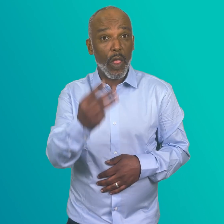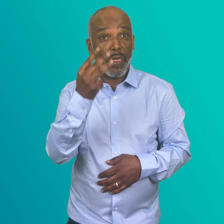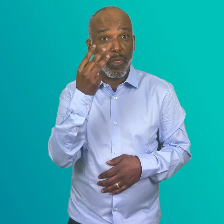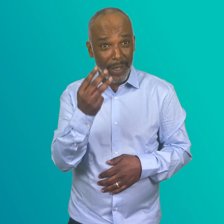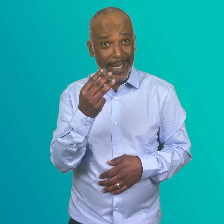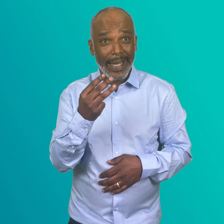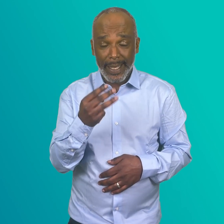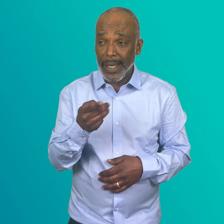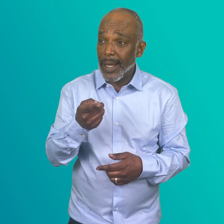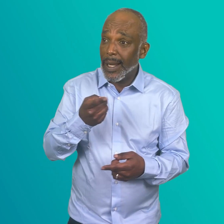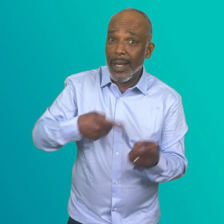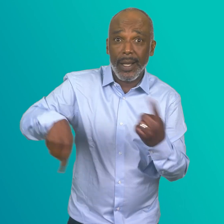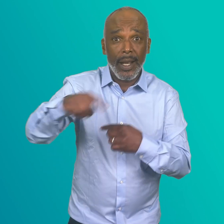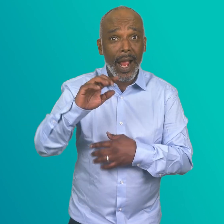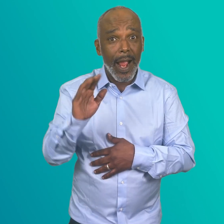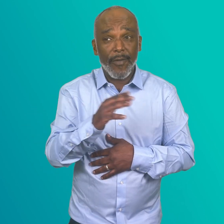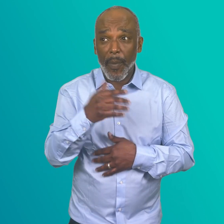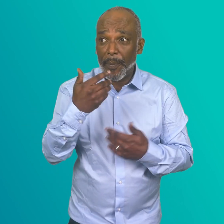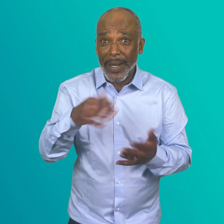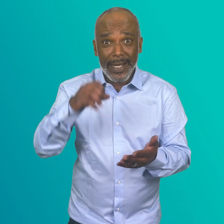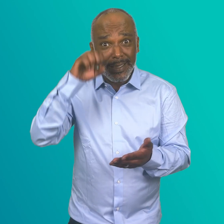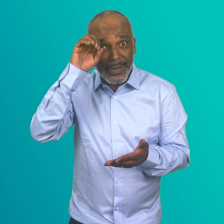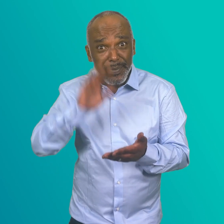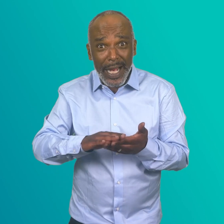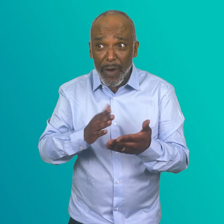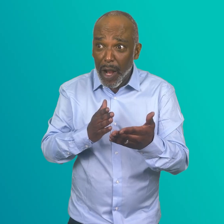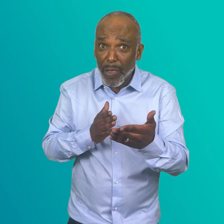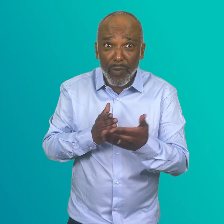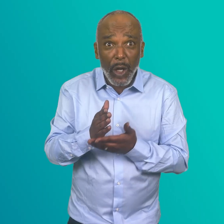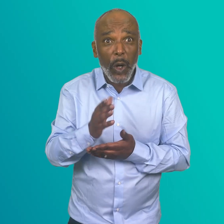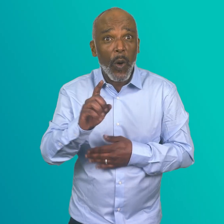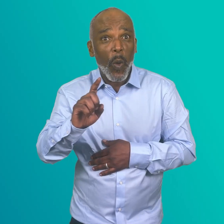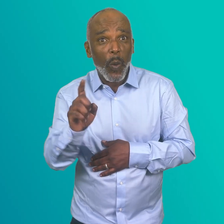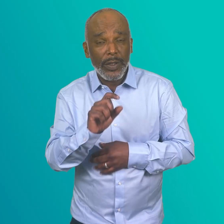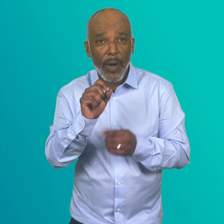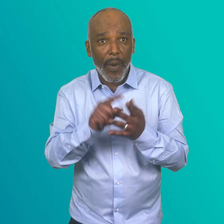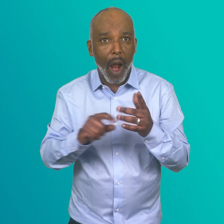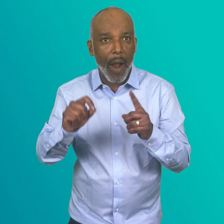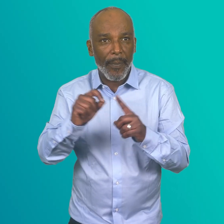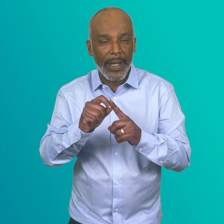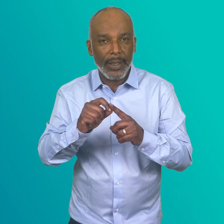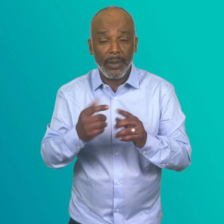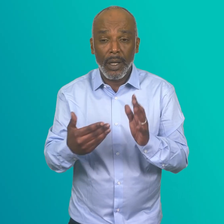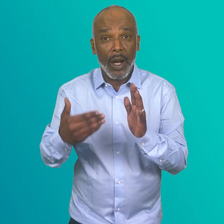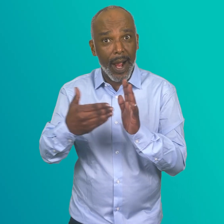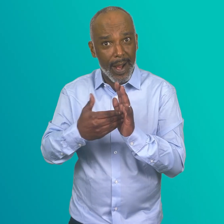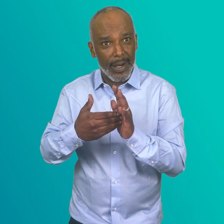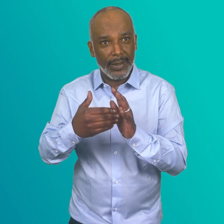3. Experience of claiming PIP; and